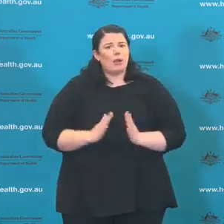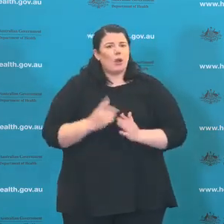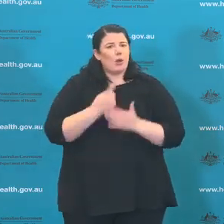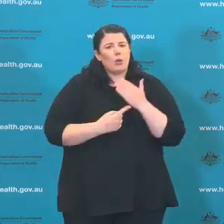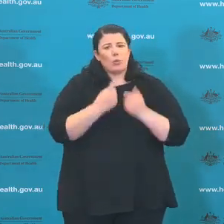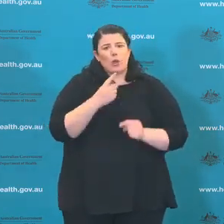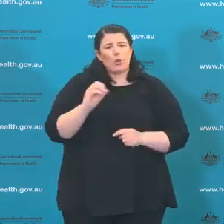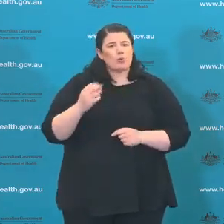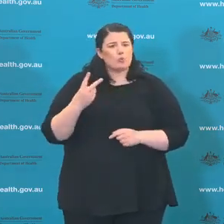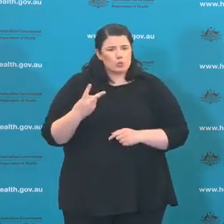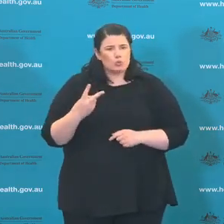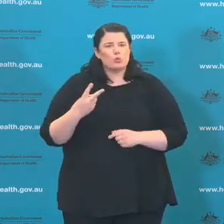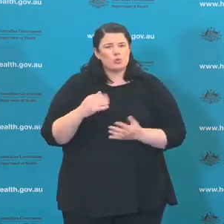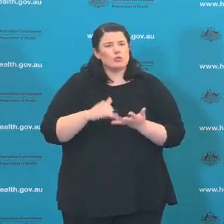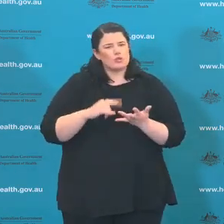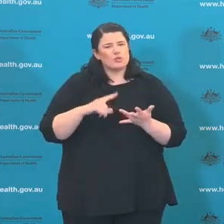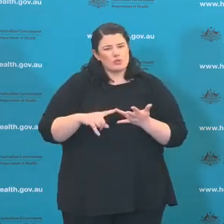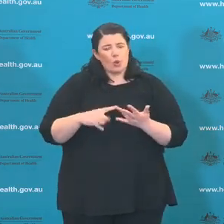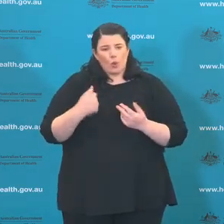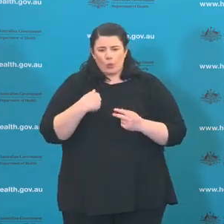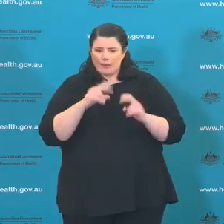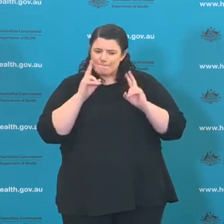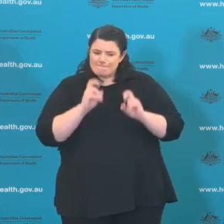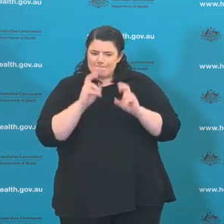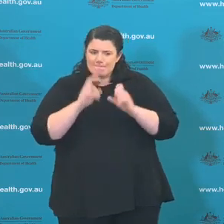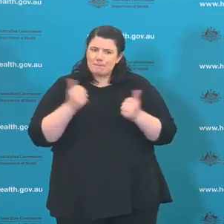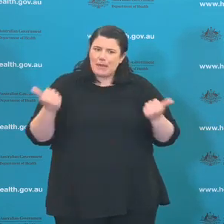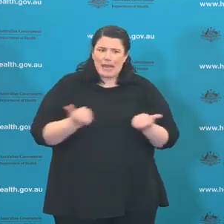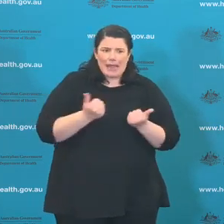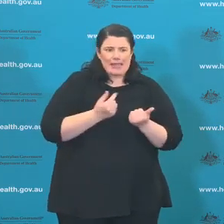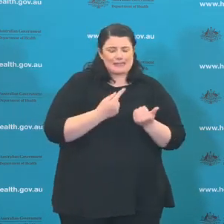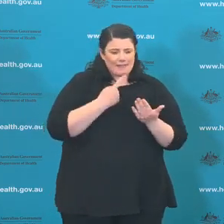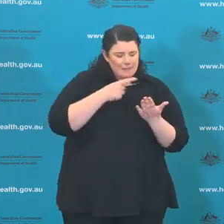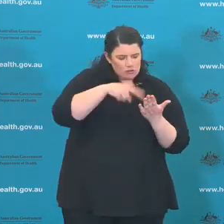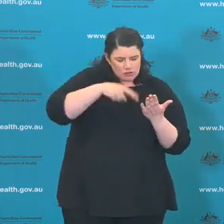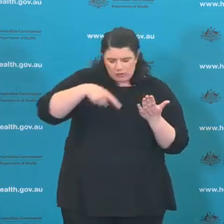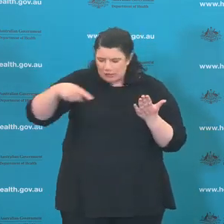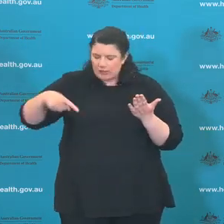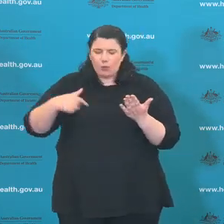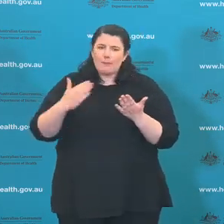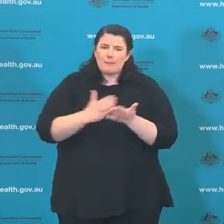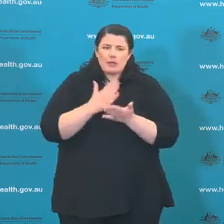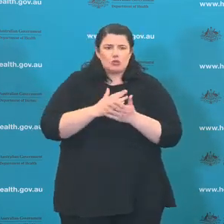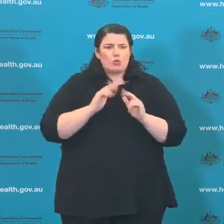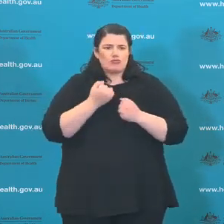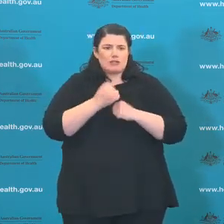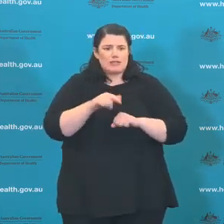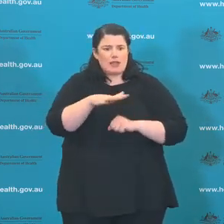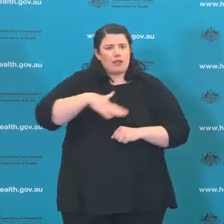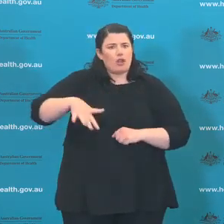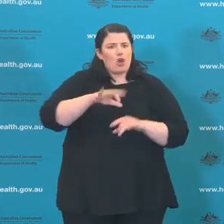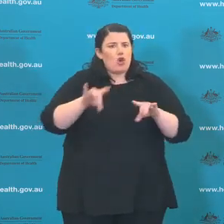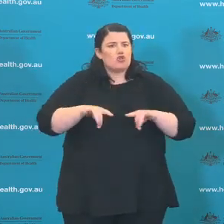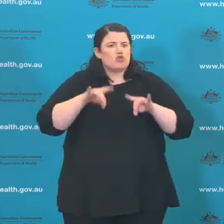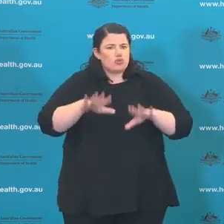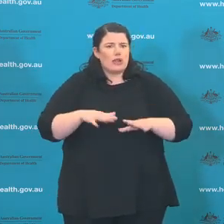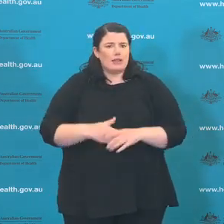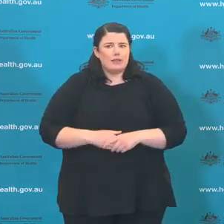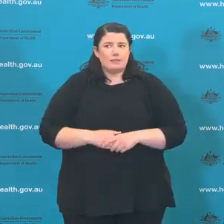about the evidence and how it's changing and the emergence and changes in the prevalence in different countries. Reporter: Are there any hotspots that are particular concern at the moment?